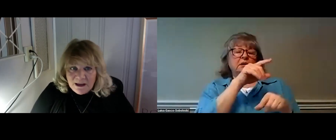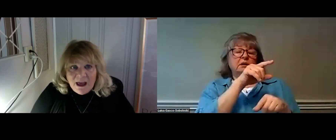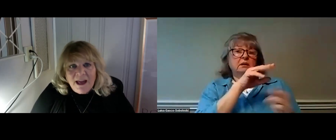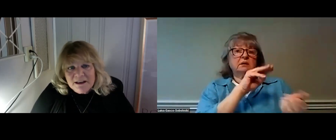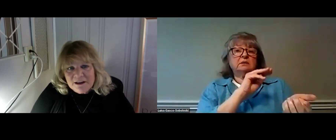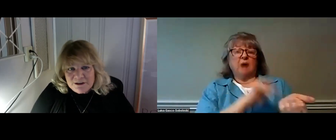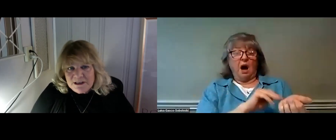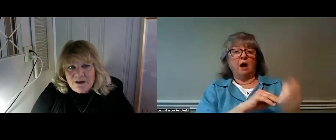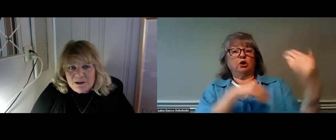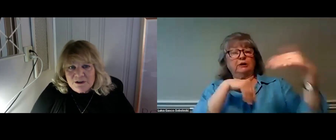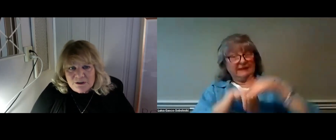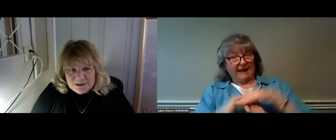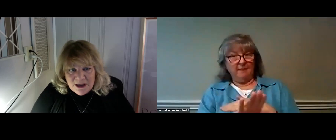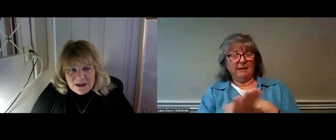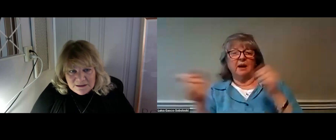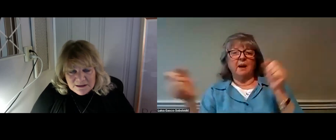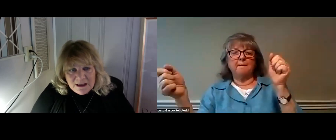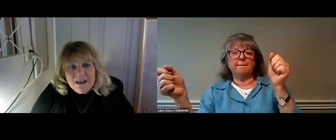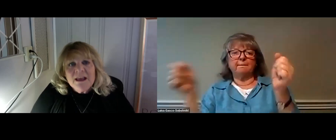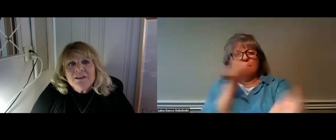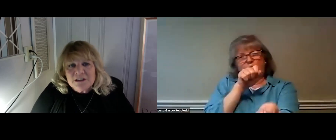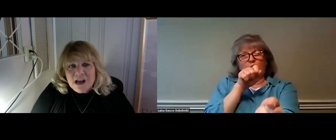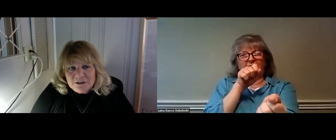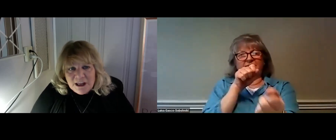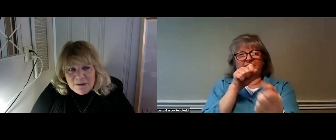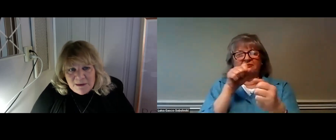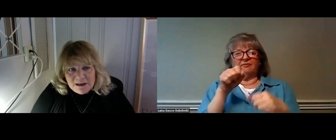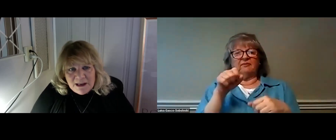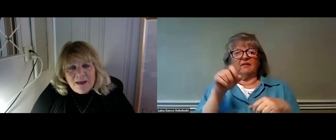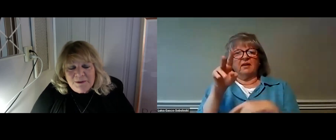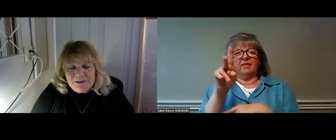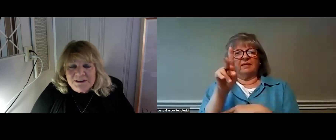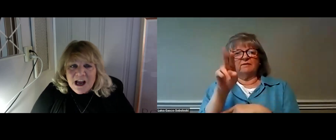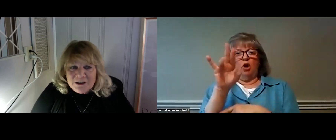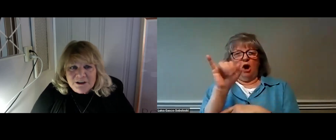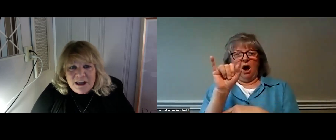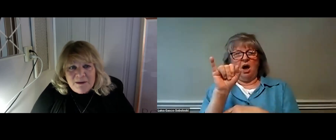I can understand regional signs. But the doctor came in